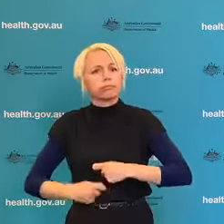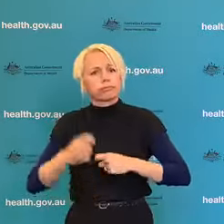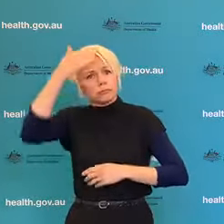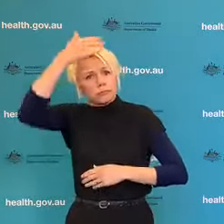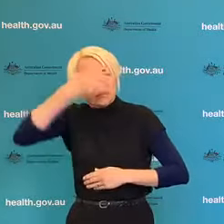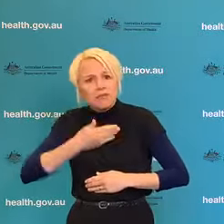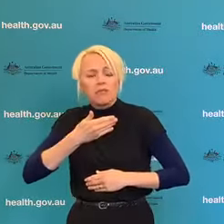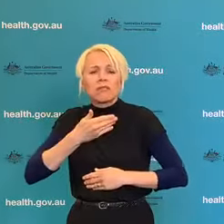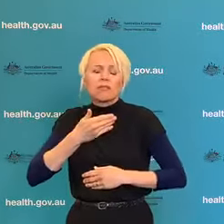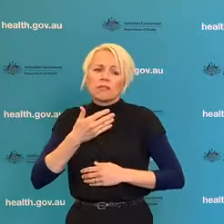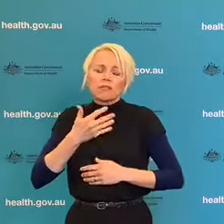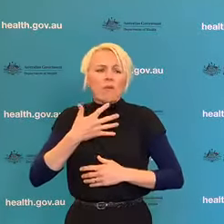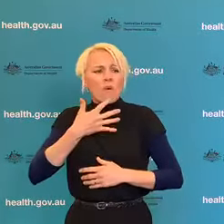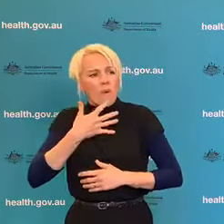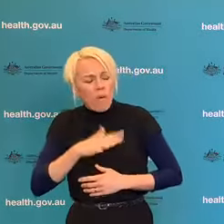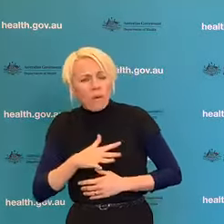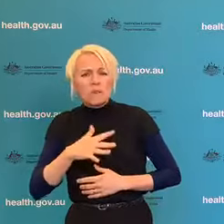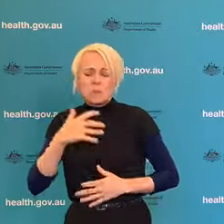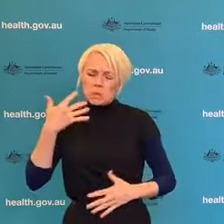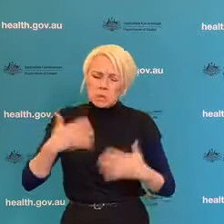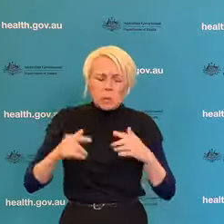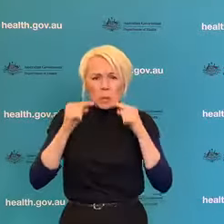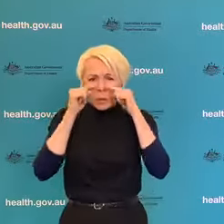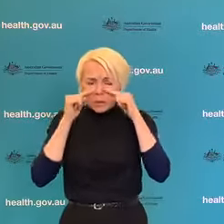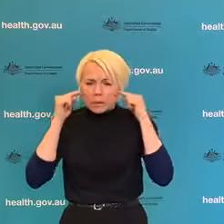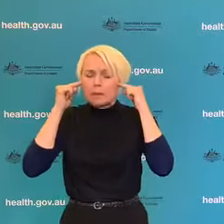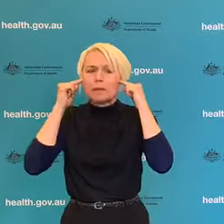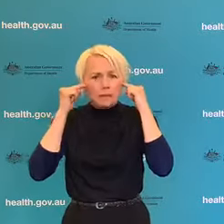health and medical workforce, particularly the nursing workforce at